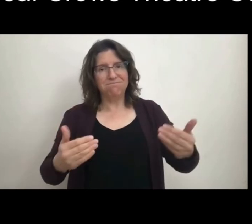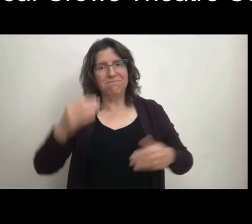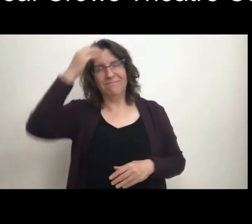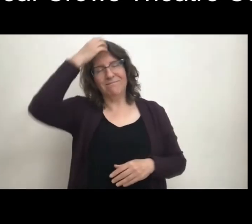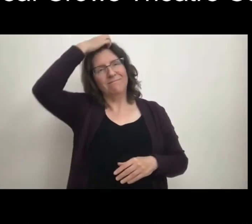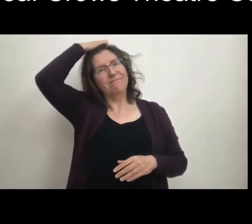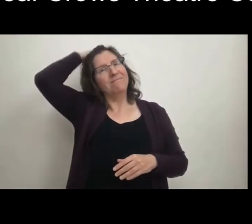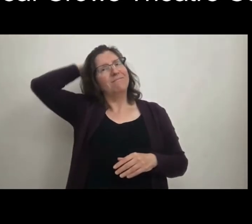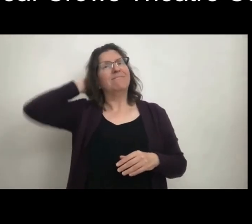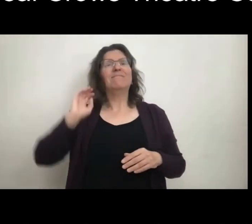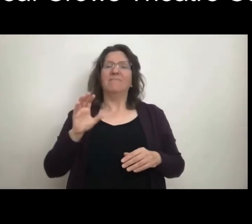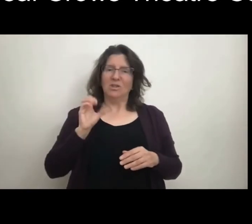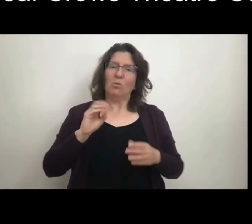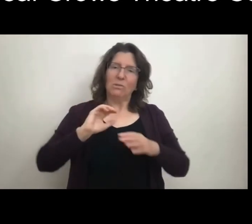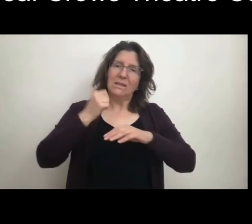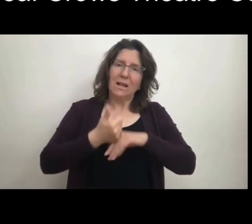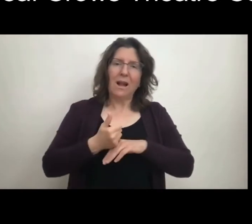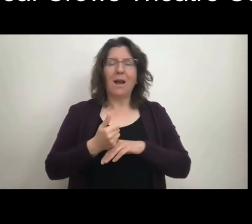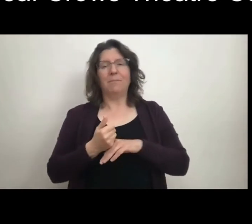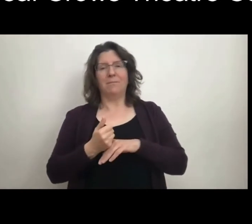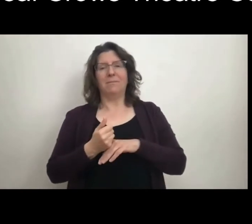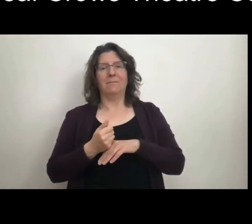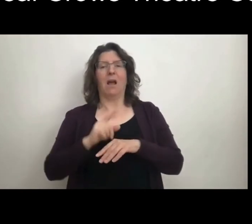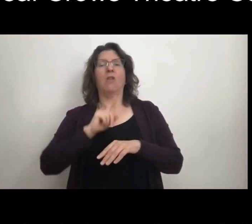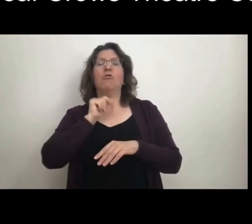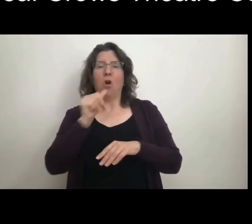We had to keep the momentum going!